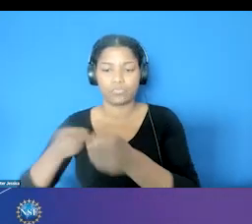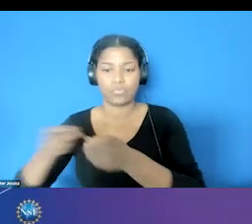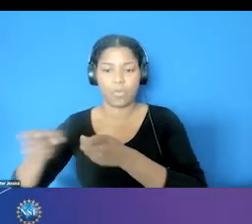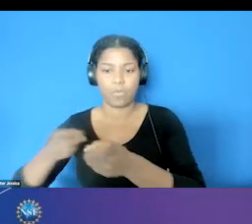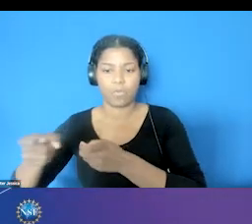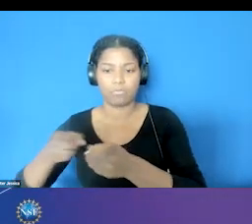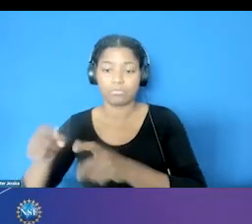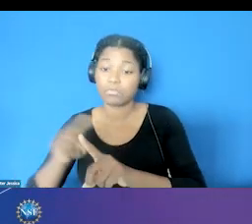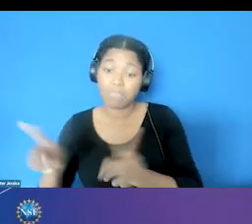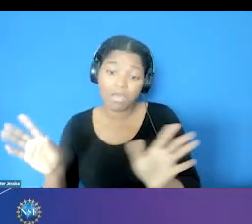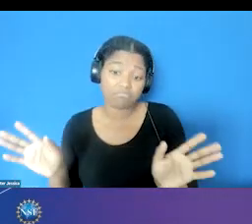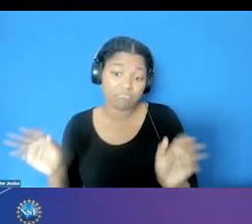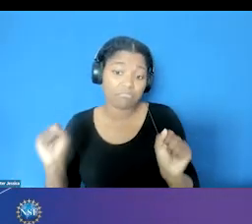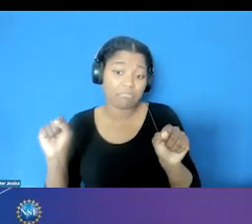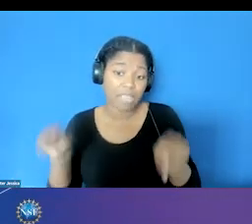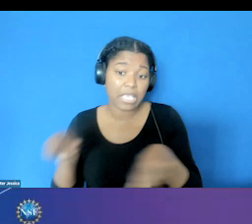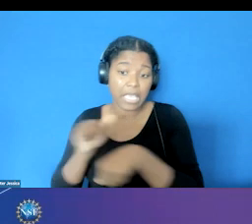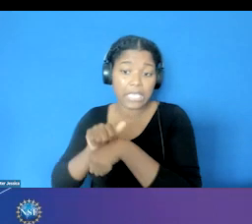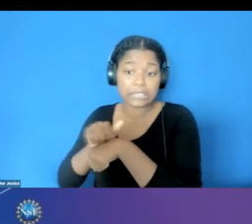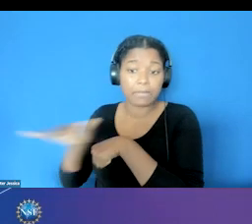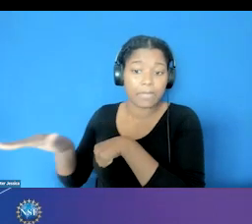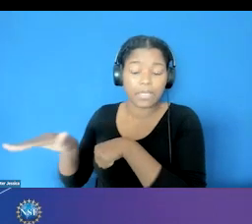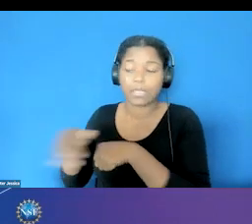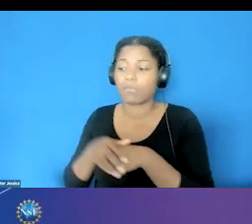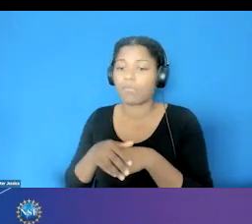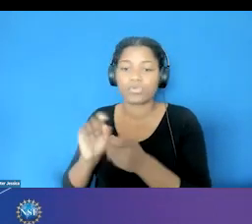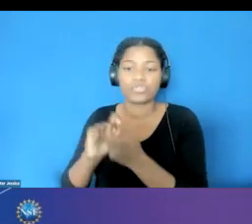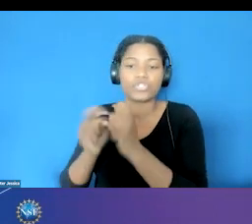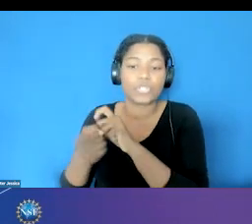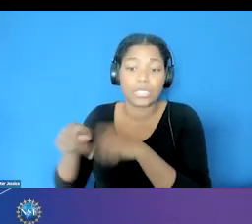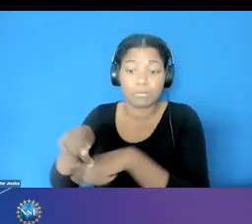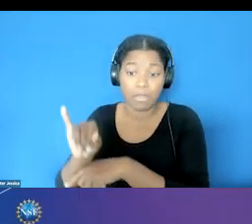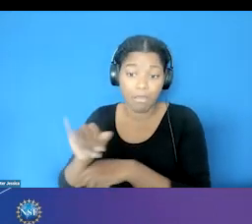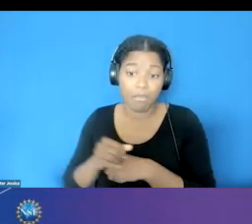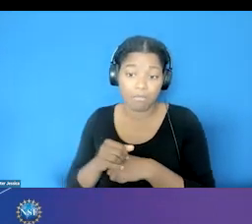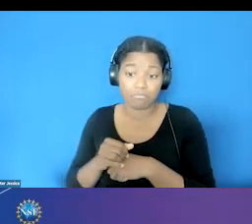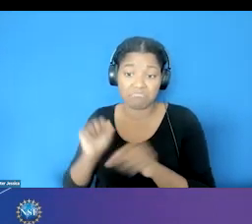But they can actually submit and change the PI themselves and just keep the award.